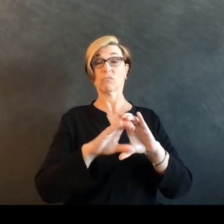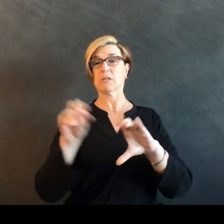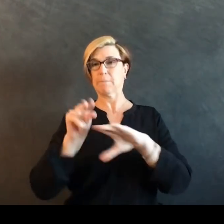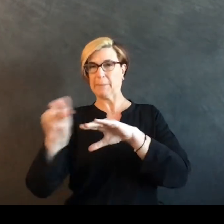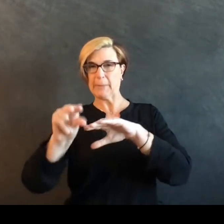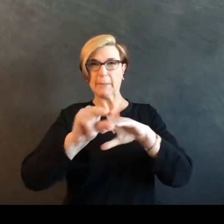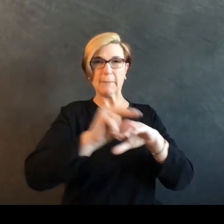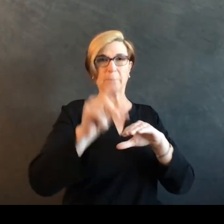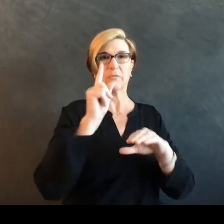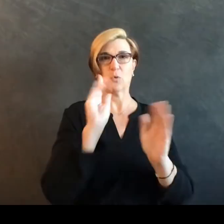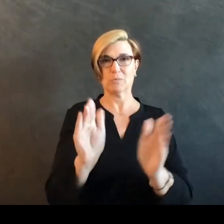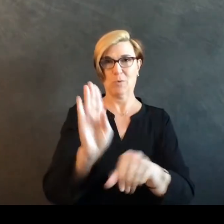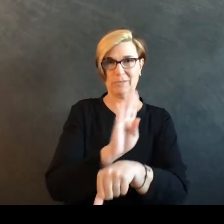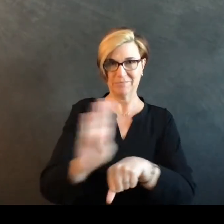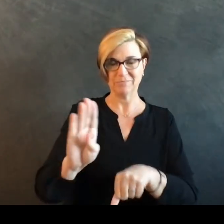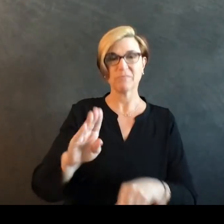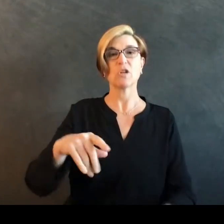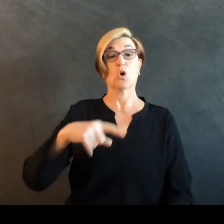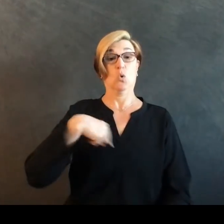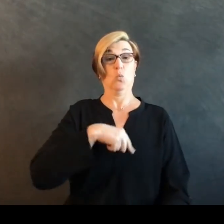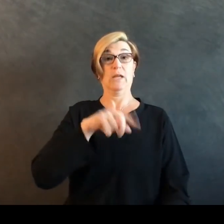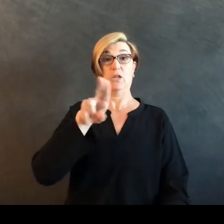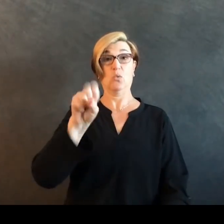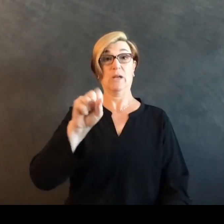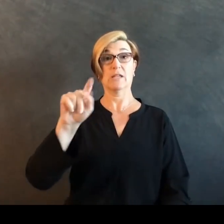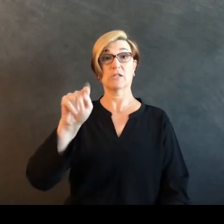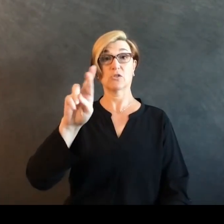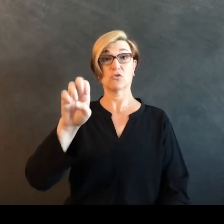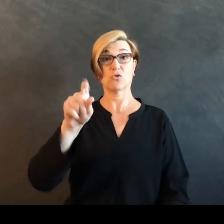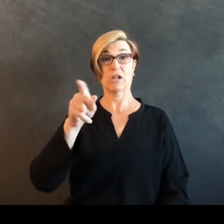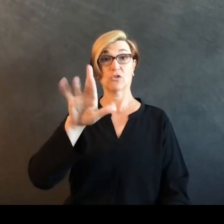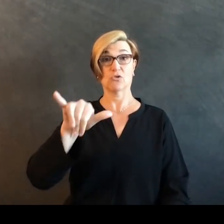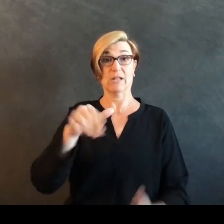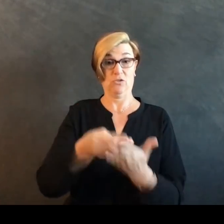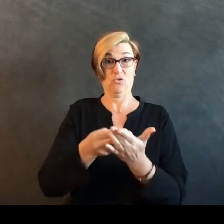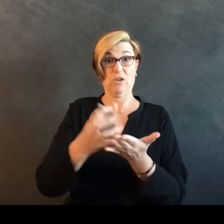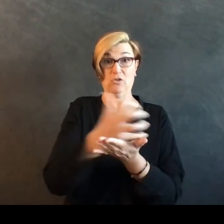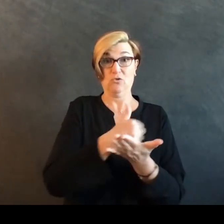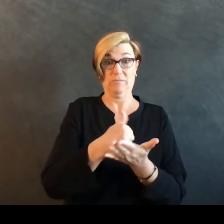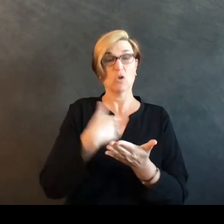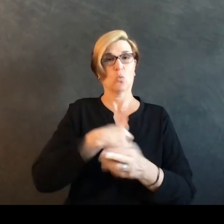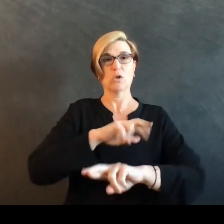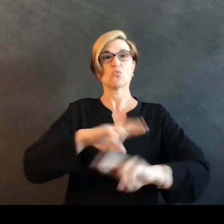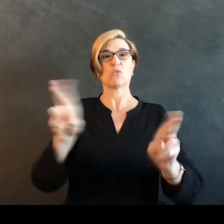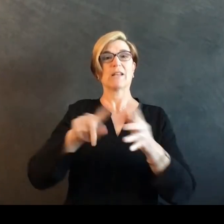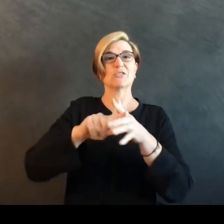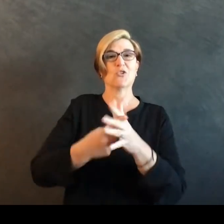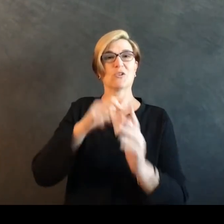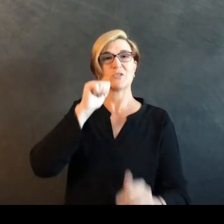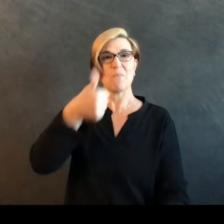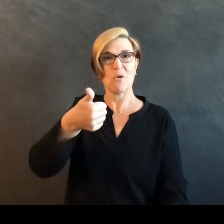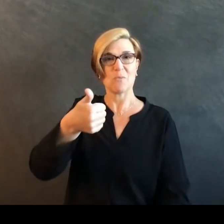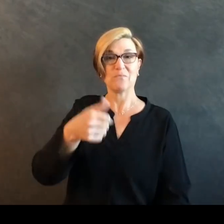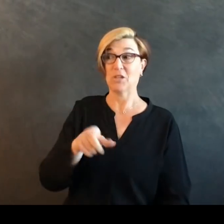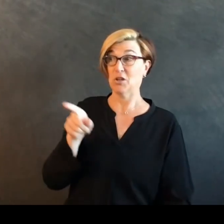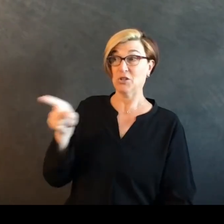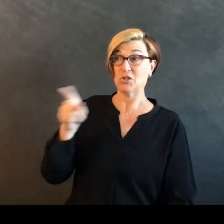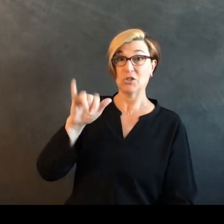Treasury committed to get this program up and running tomorrow and when Jovita says people working around the clock they literally we had both